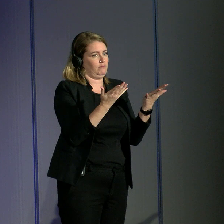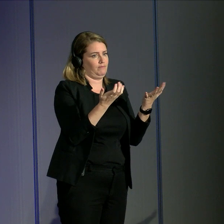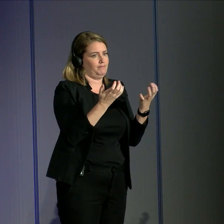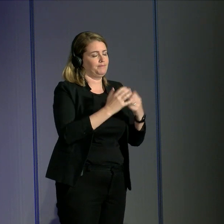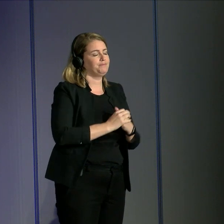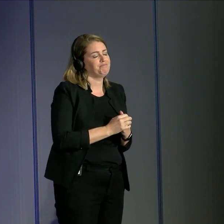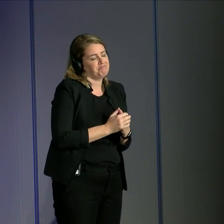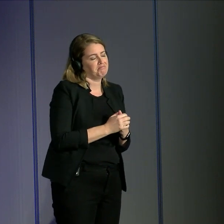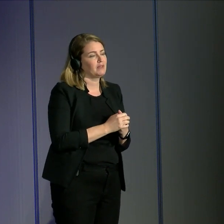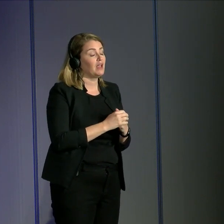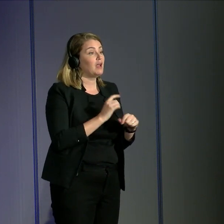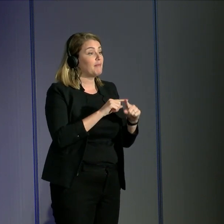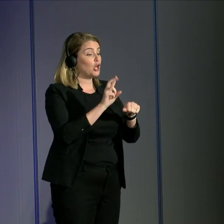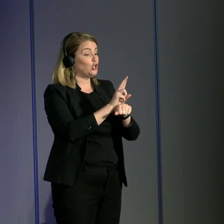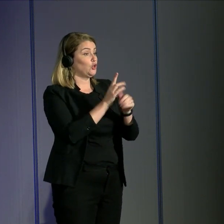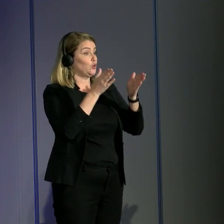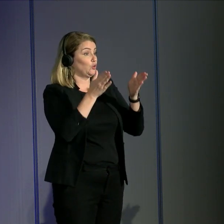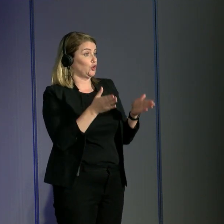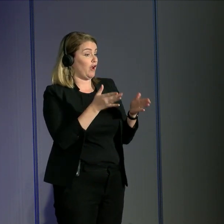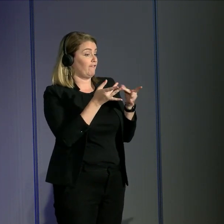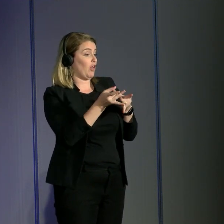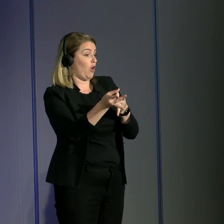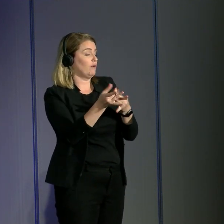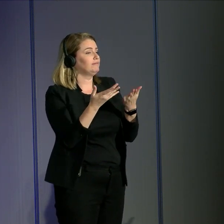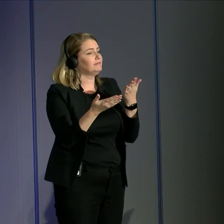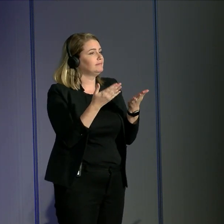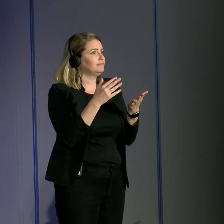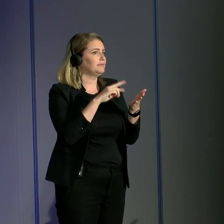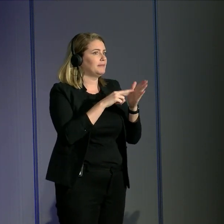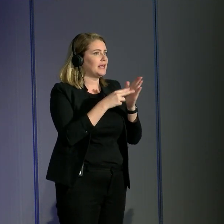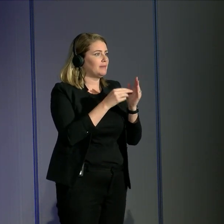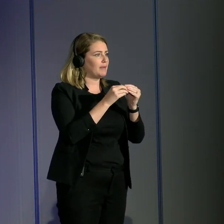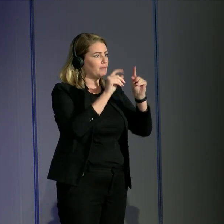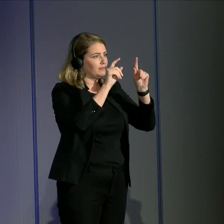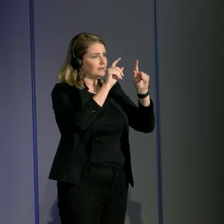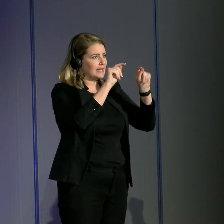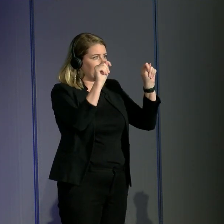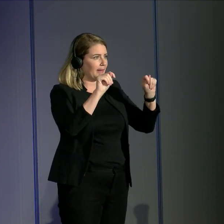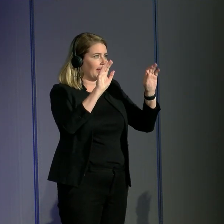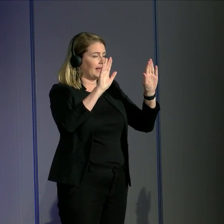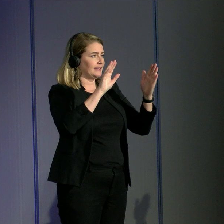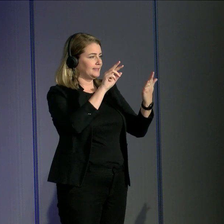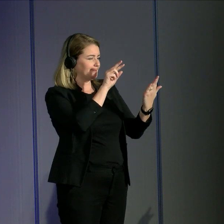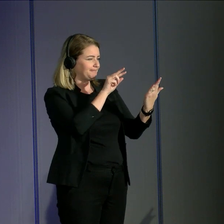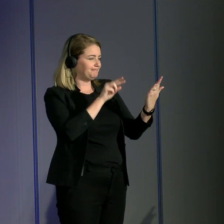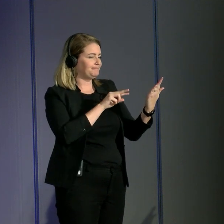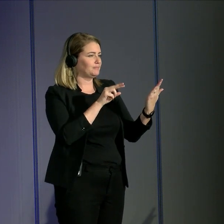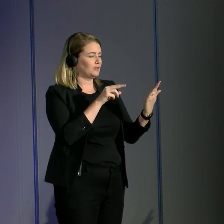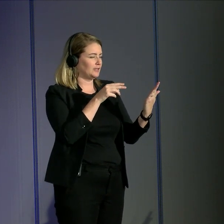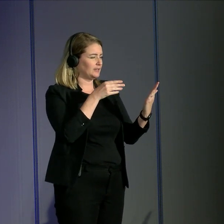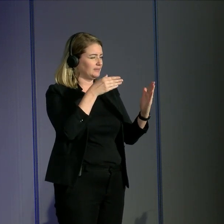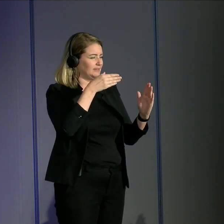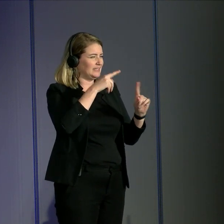But user flow can also mean a tighter focus on things like templates, or particular areas of concern.